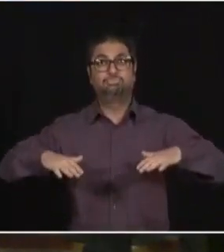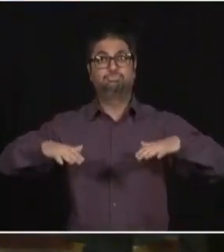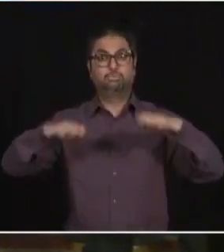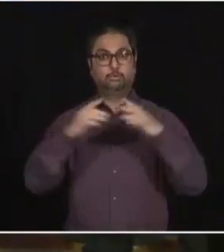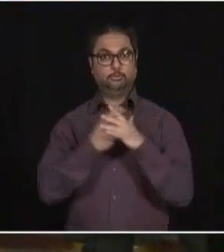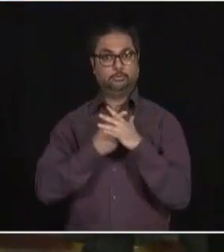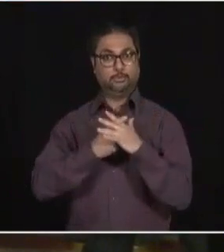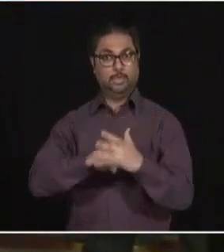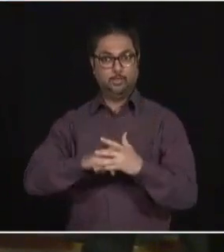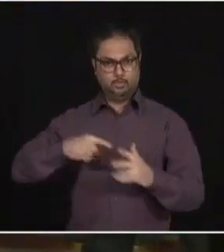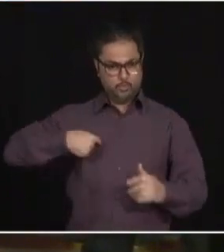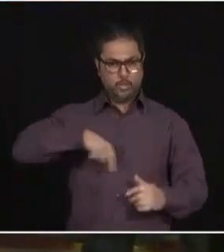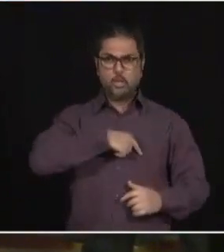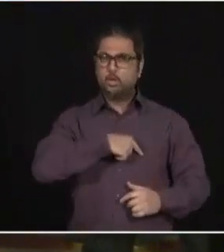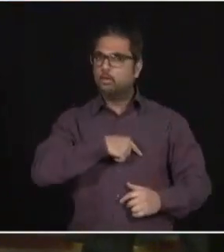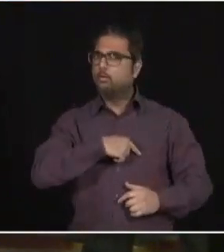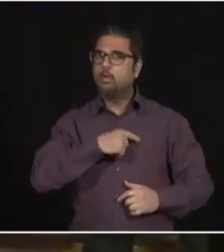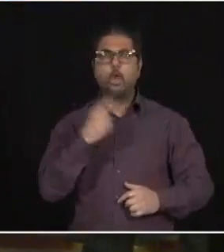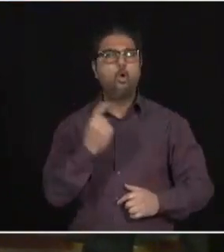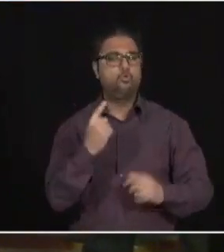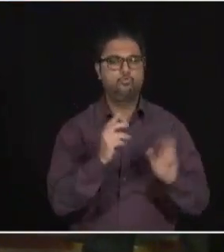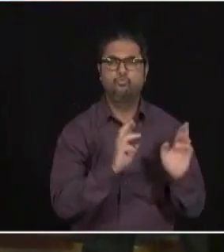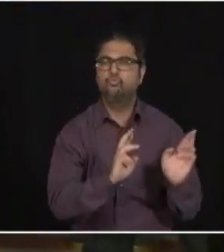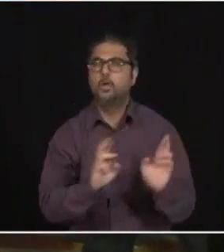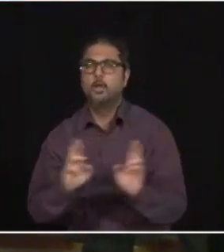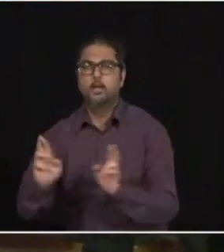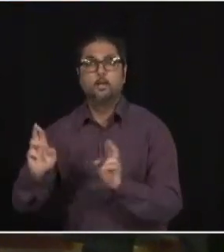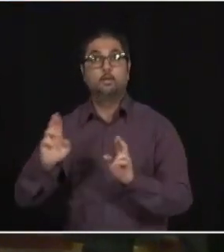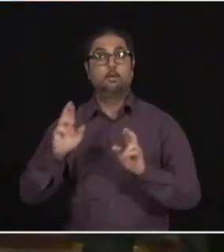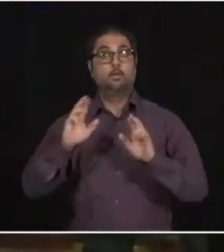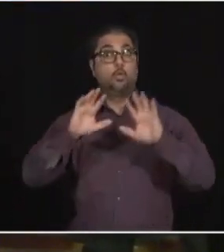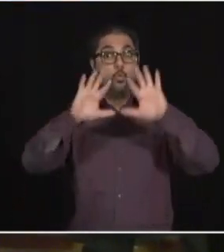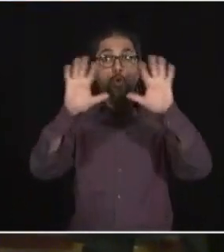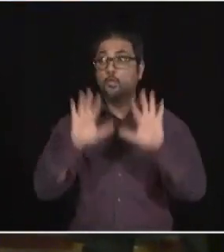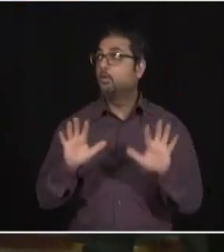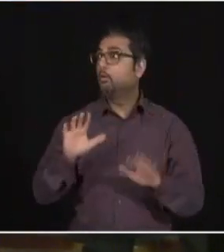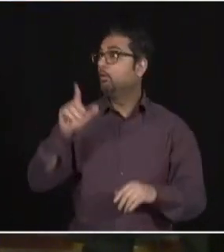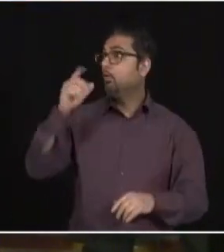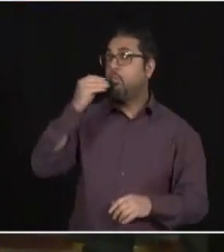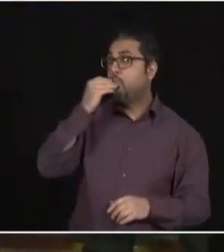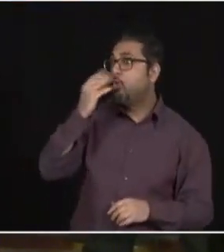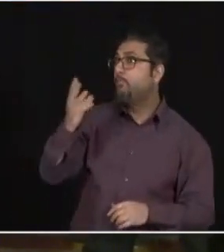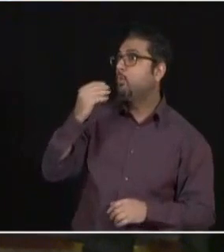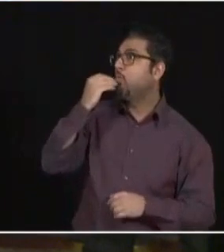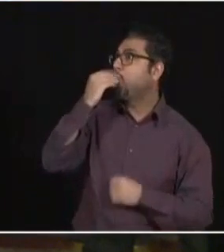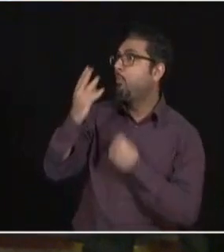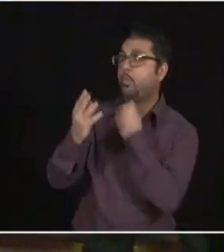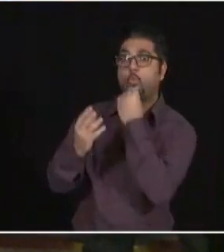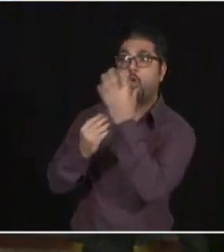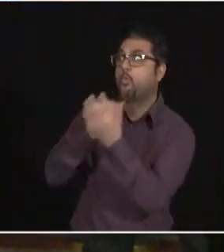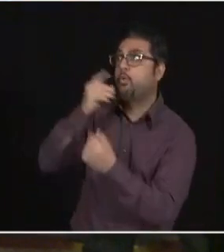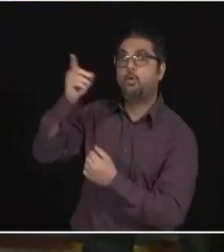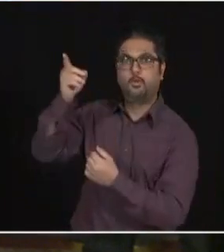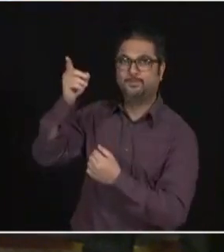flooding is top of mind for many, and it's top of mind for us, because we've all witnessed the devastation